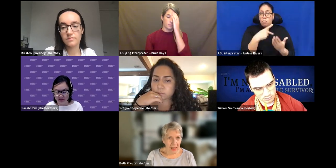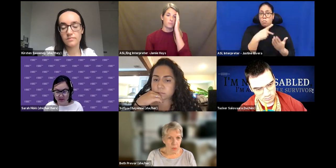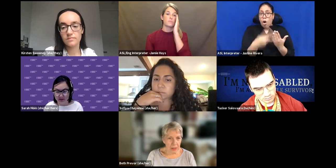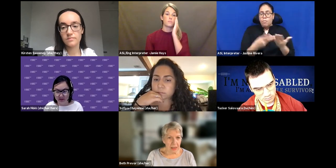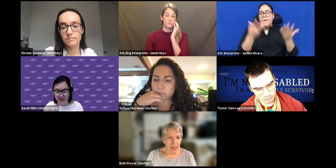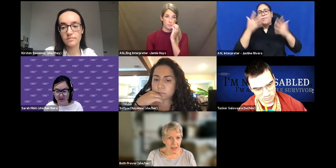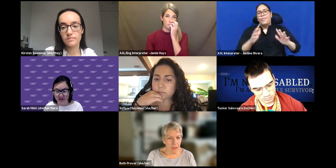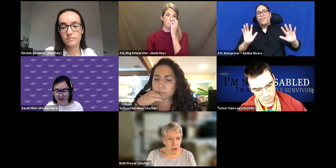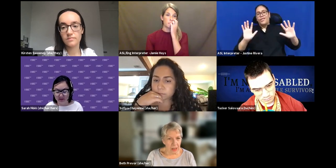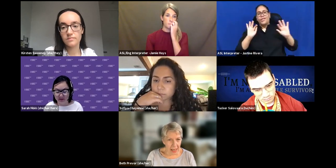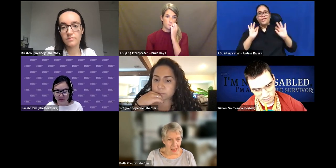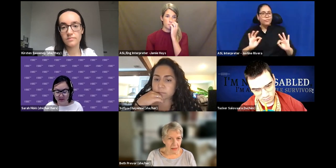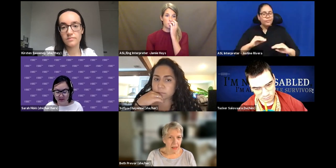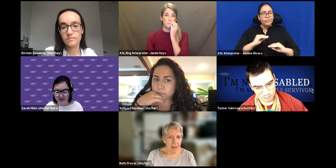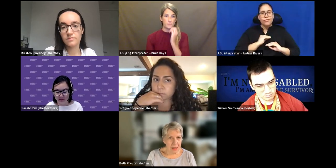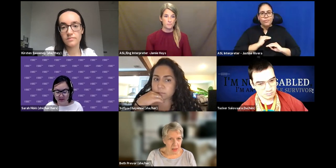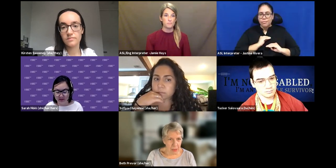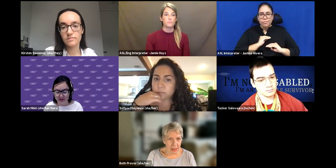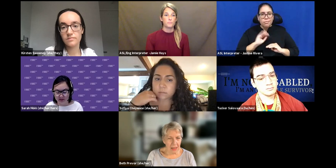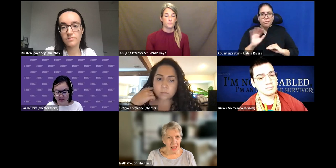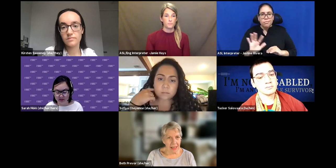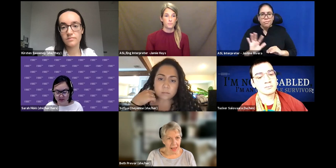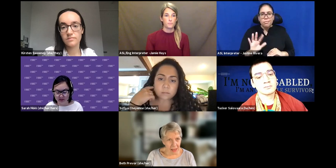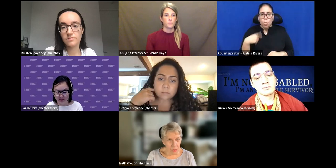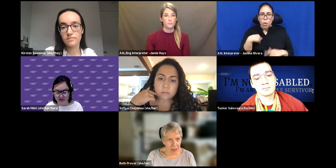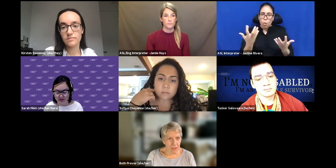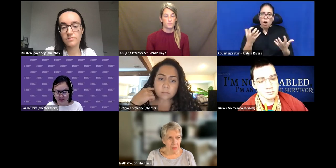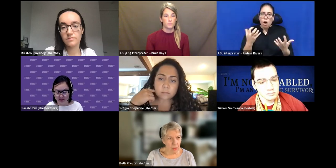And really kind of look at disability and equity from a